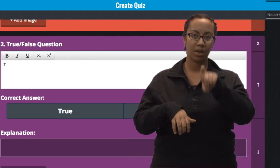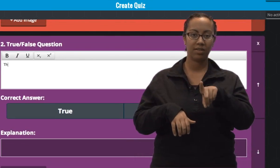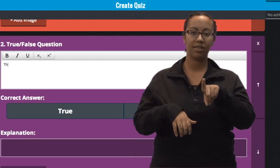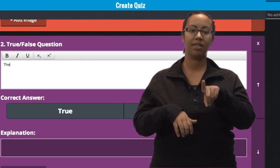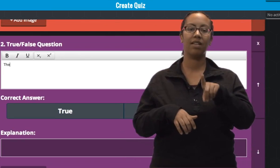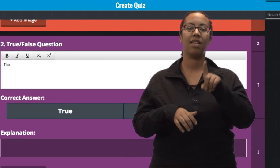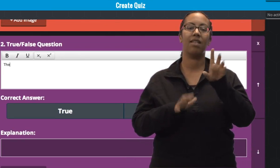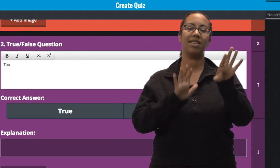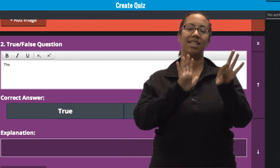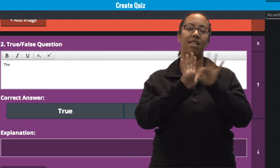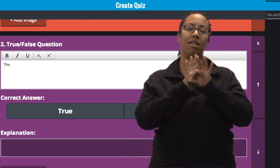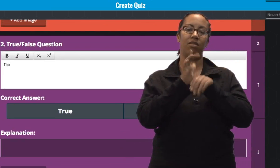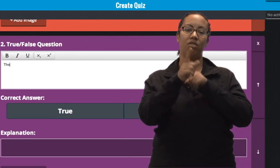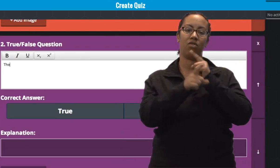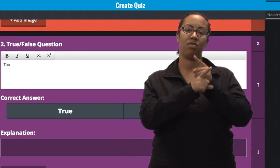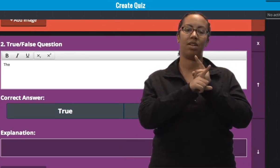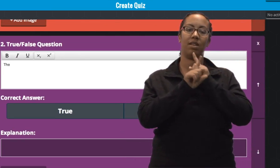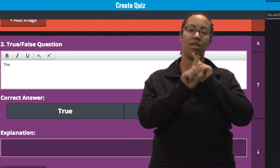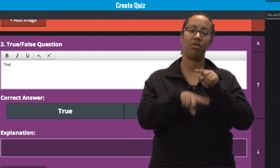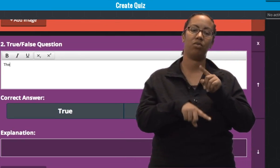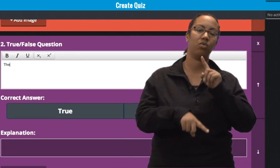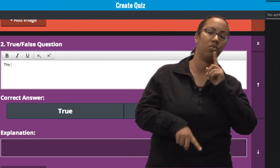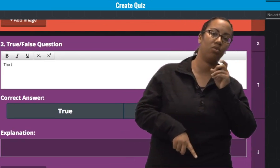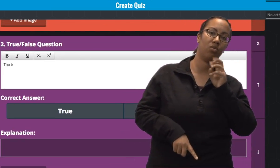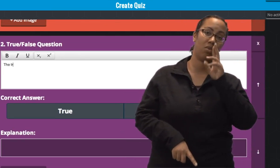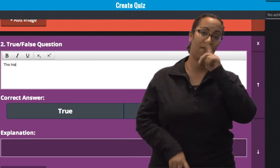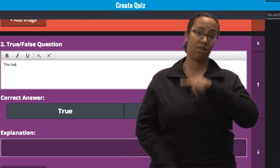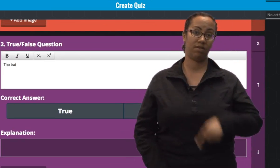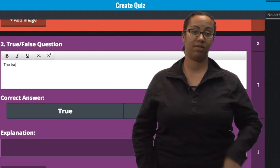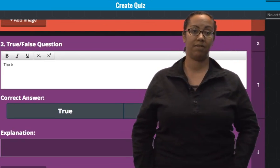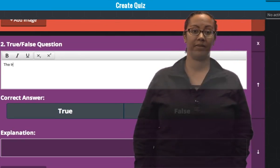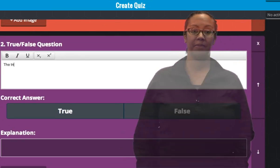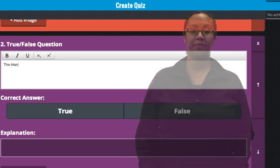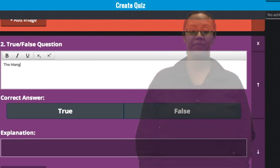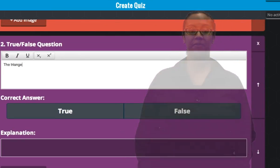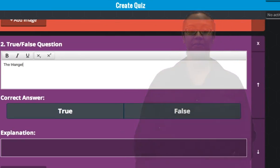You type your question, and then you select the correct answer, whether it's true or false.